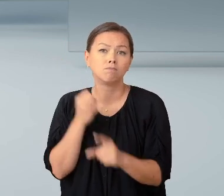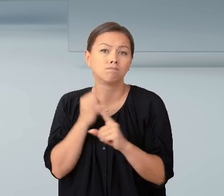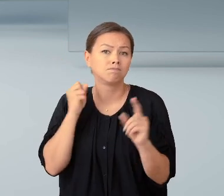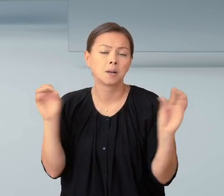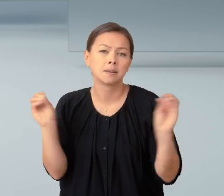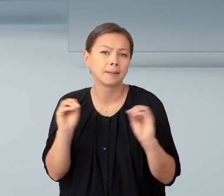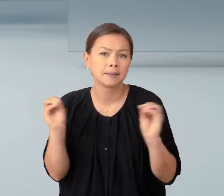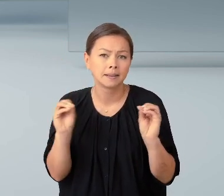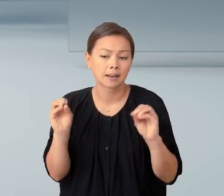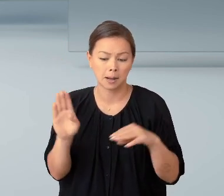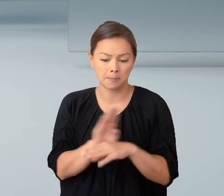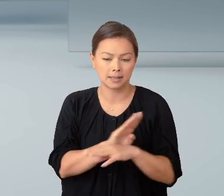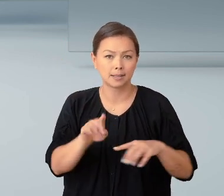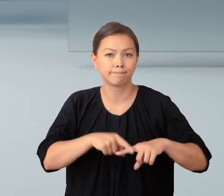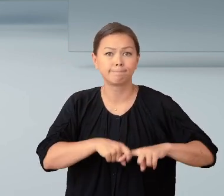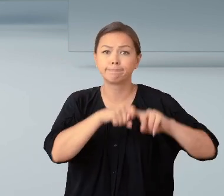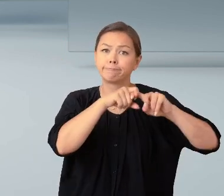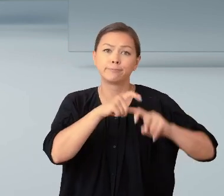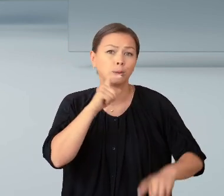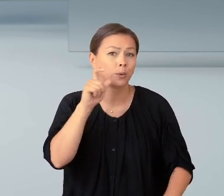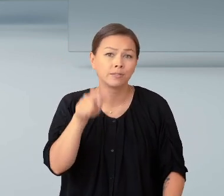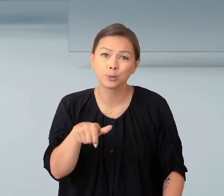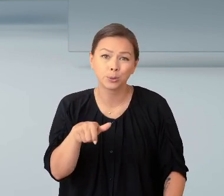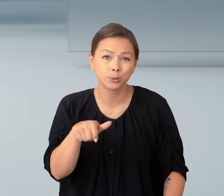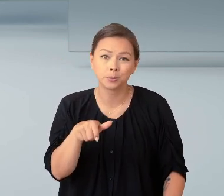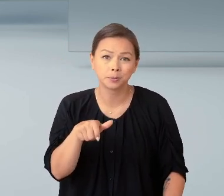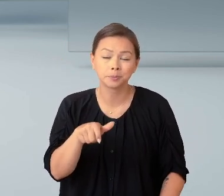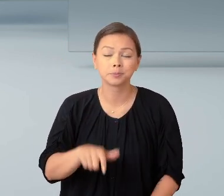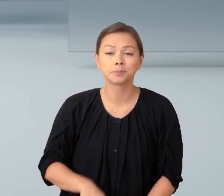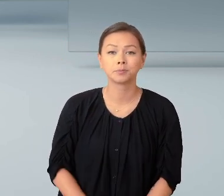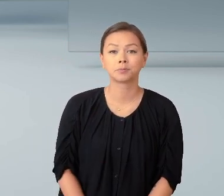continuity at all. Business Central's online architecture